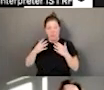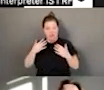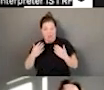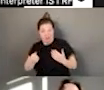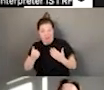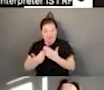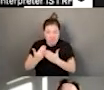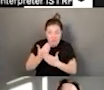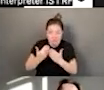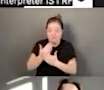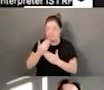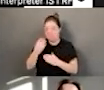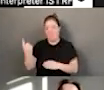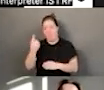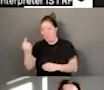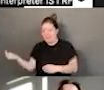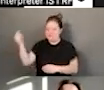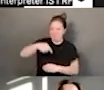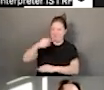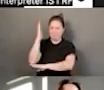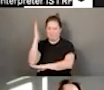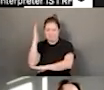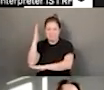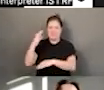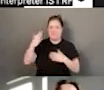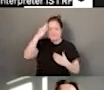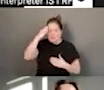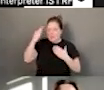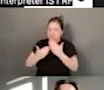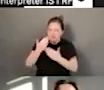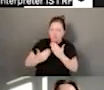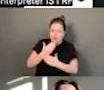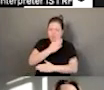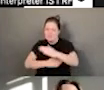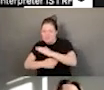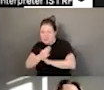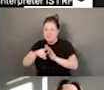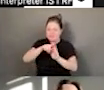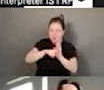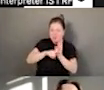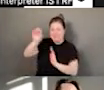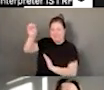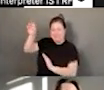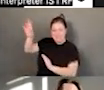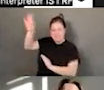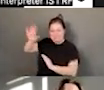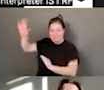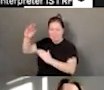everything that is important from the disability policy at the EU level. And I have no clue what he's going to say today.